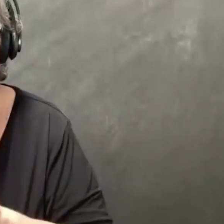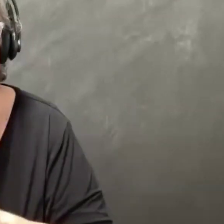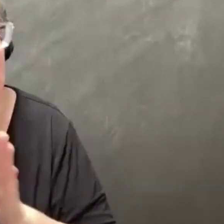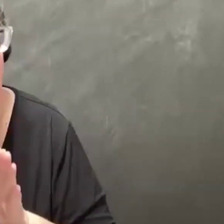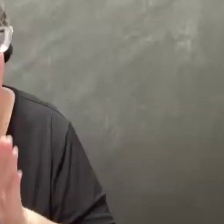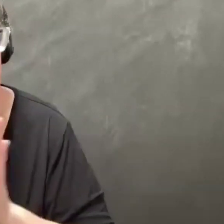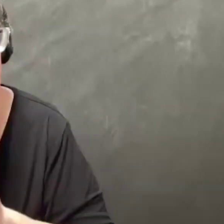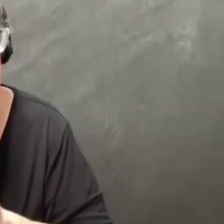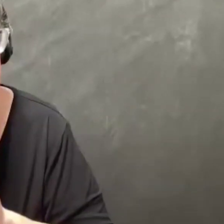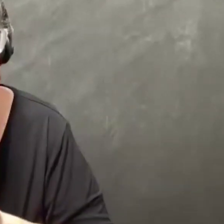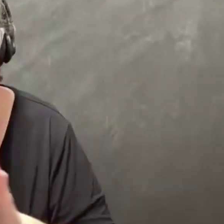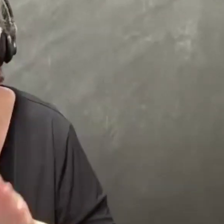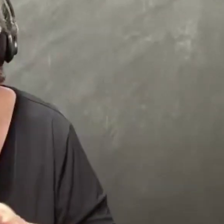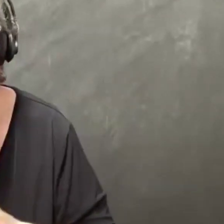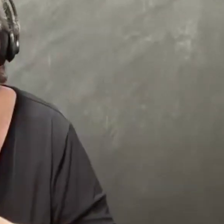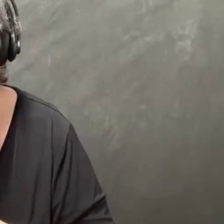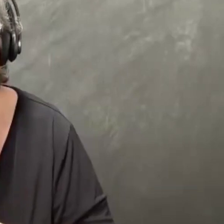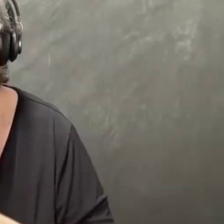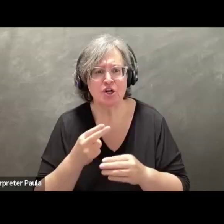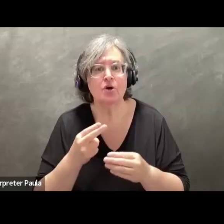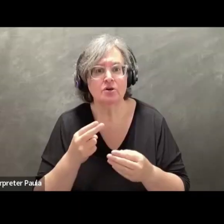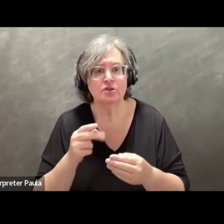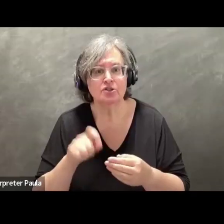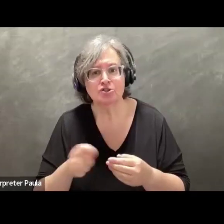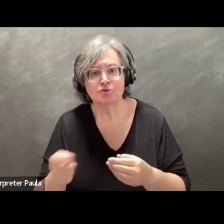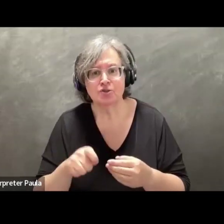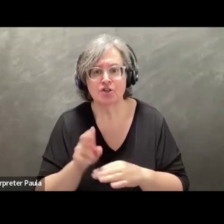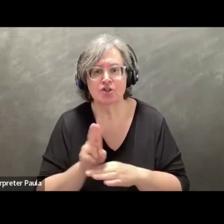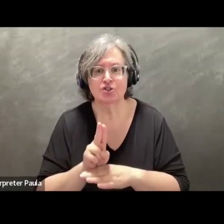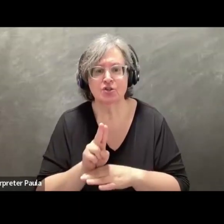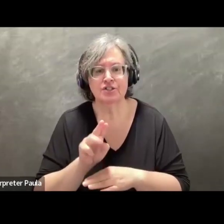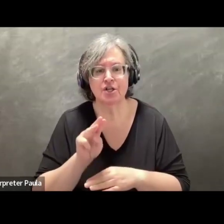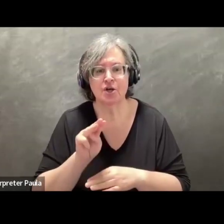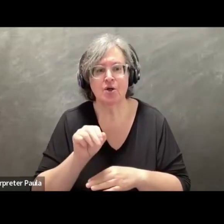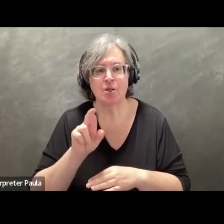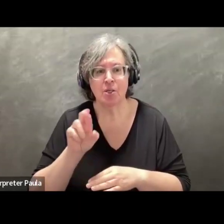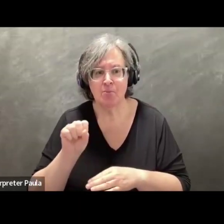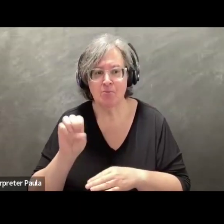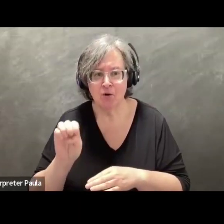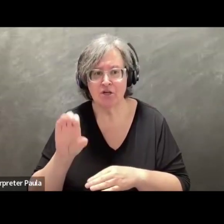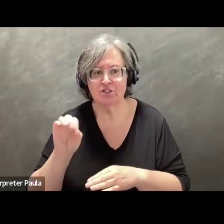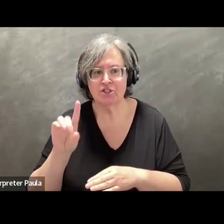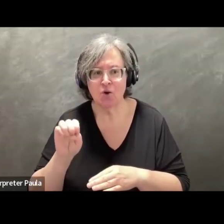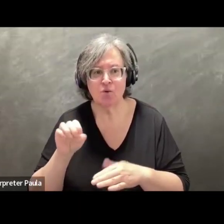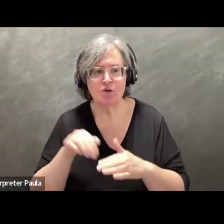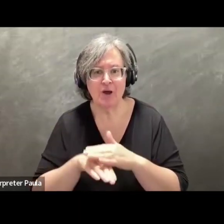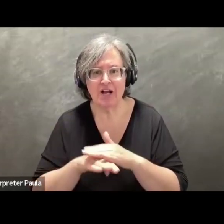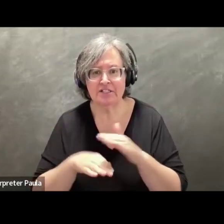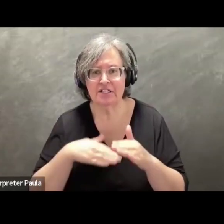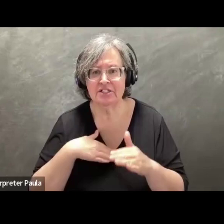used to switches to use Morse code to access my computer. Some